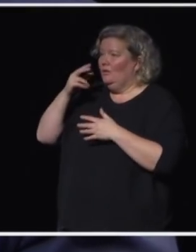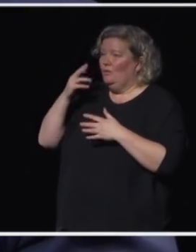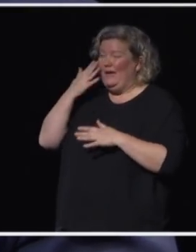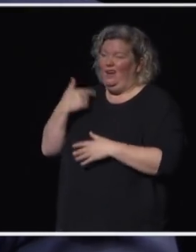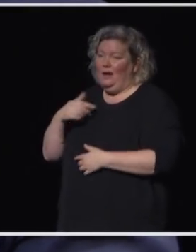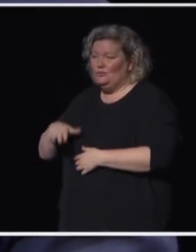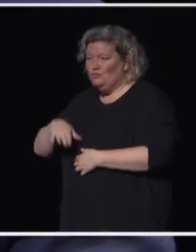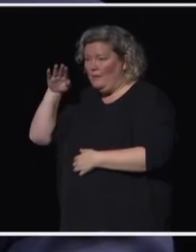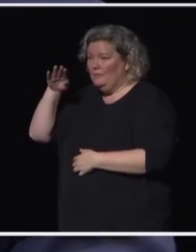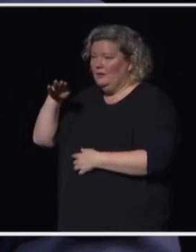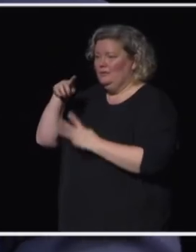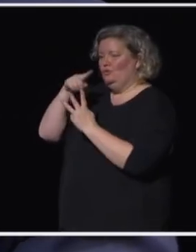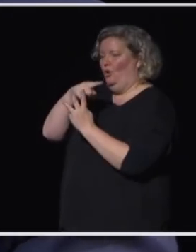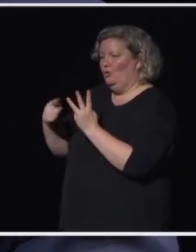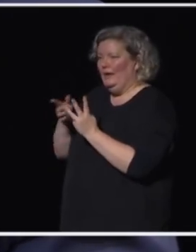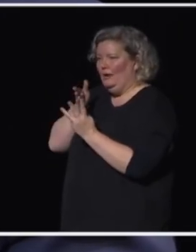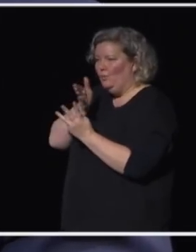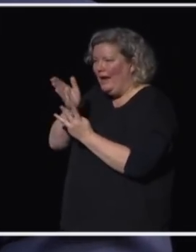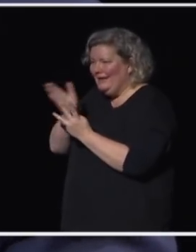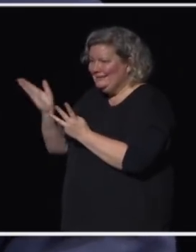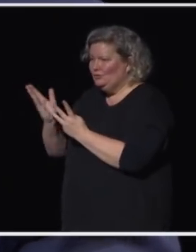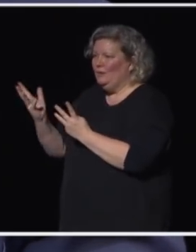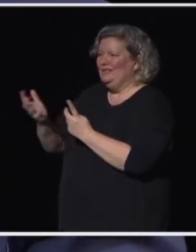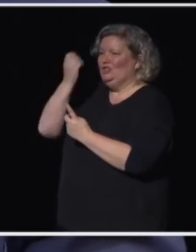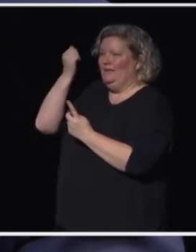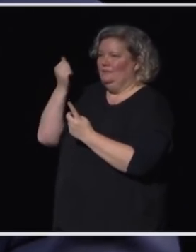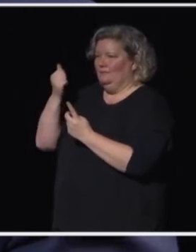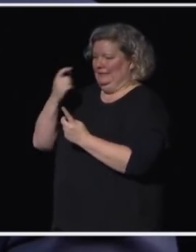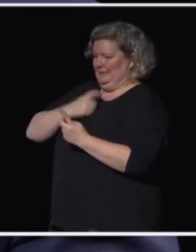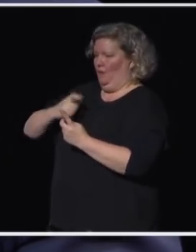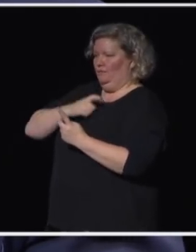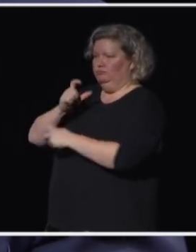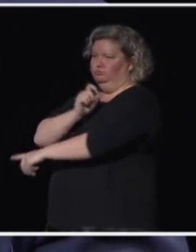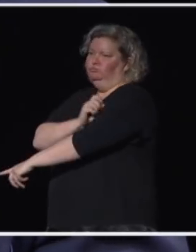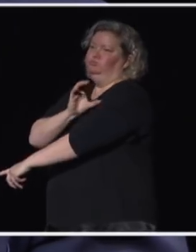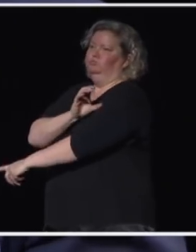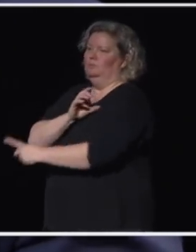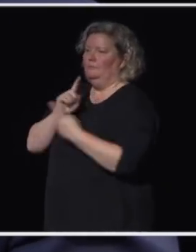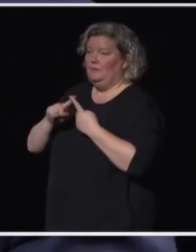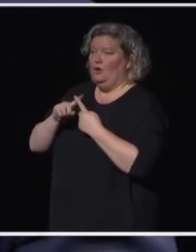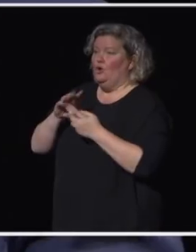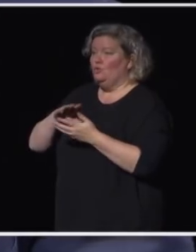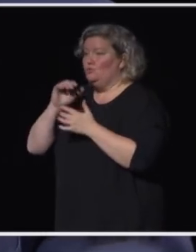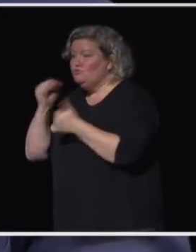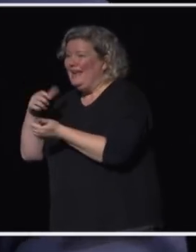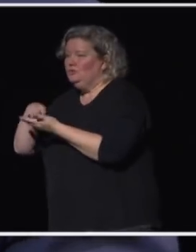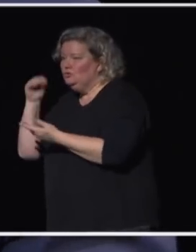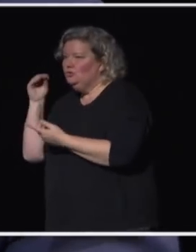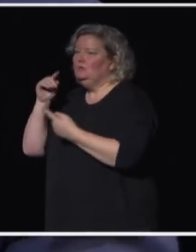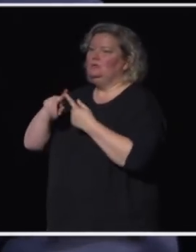you basically had three ways of, you know, achieving your self-esteem. You were a great student, you were a great athlete, or you were well appreciated by the opposite sex.